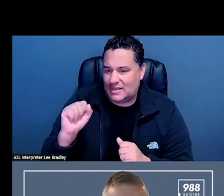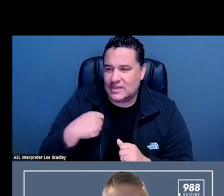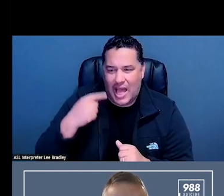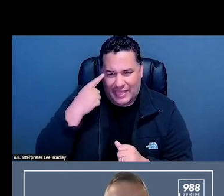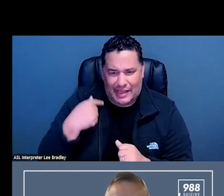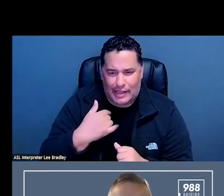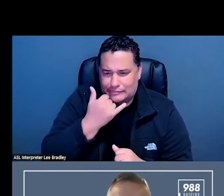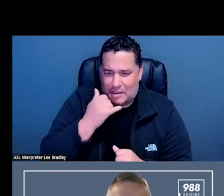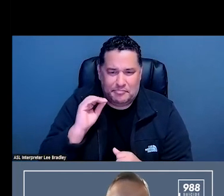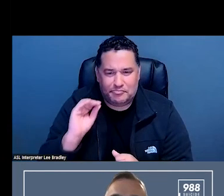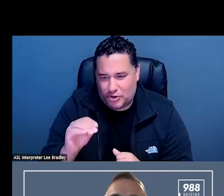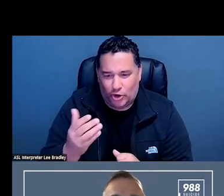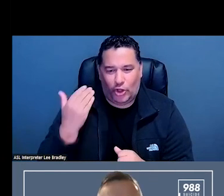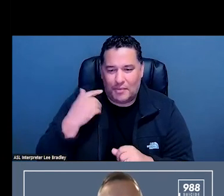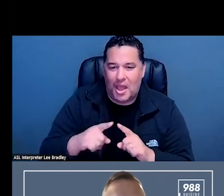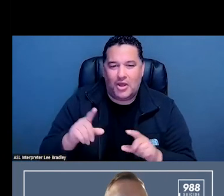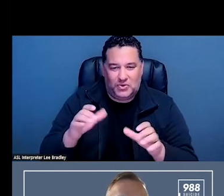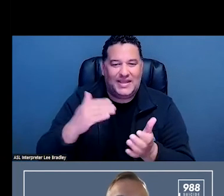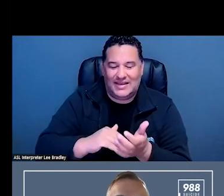. PARTNERSHIP WITH CMS. I THINK I MIGHT HAVE